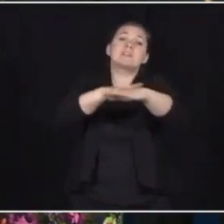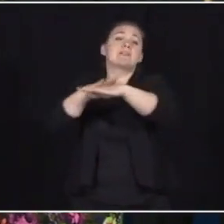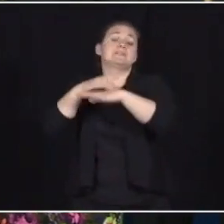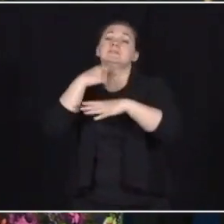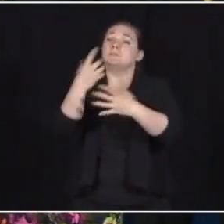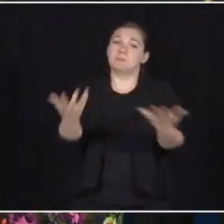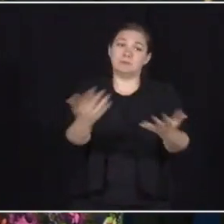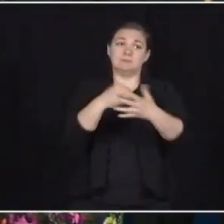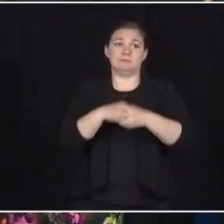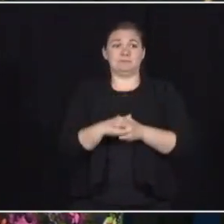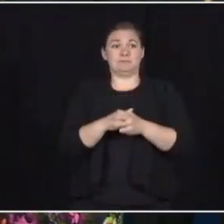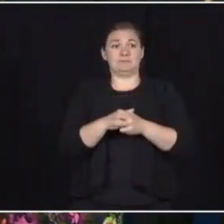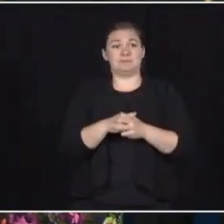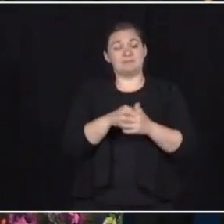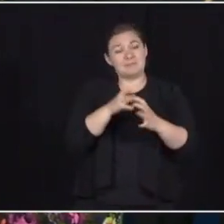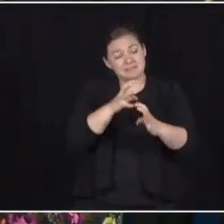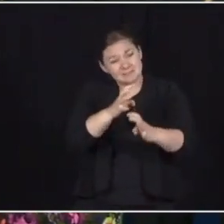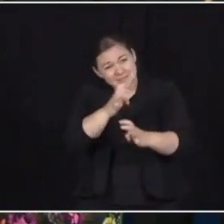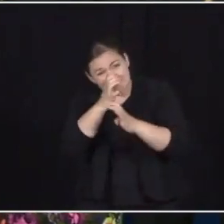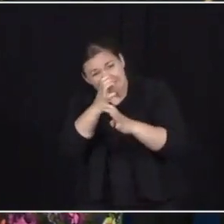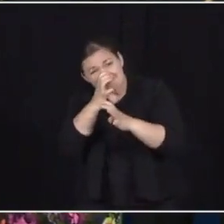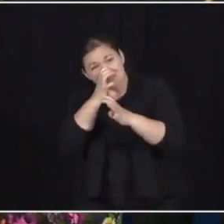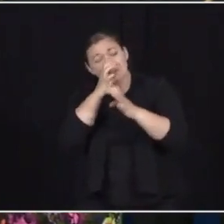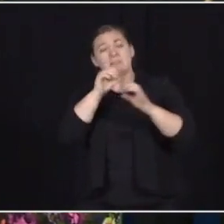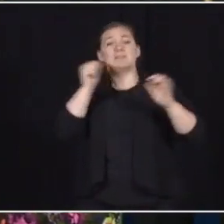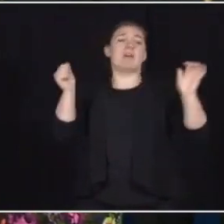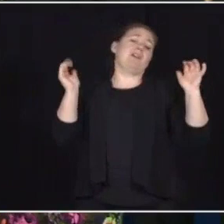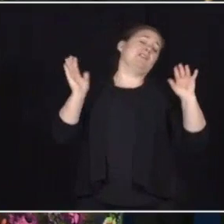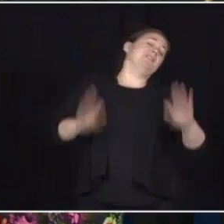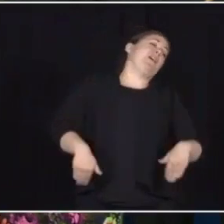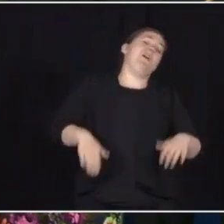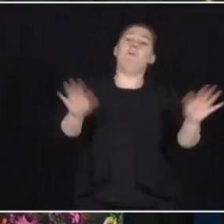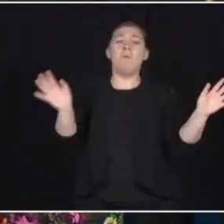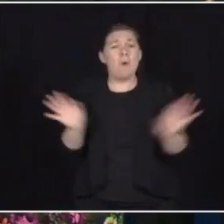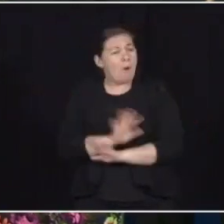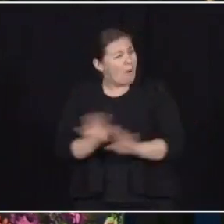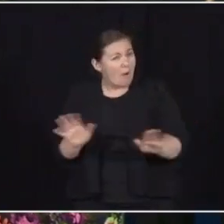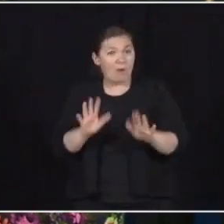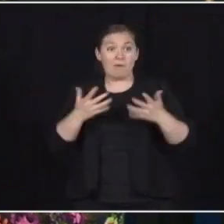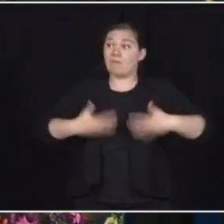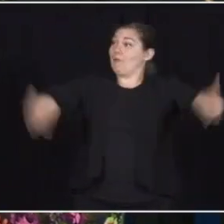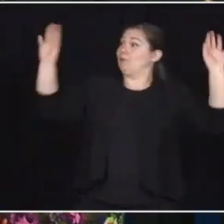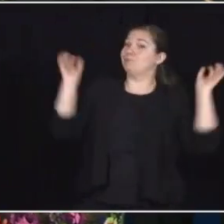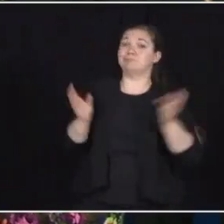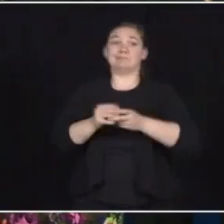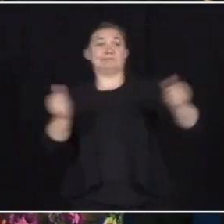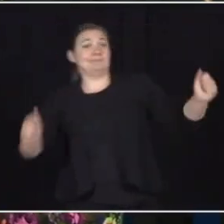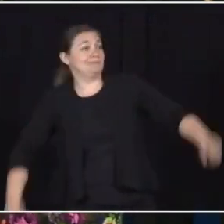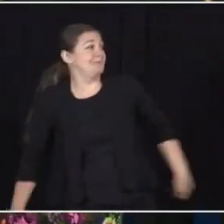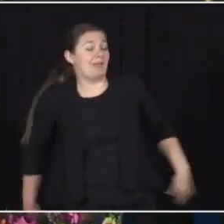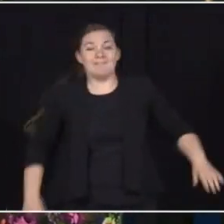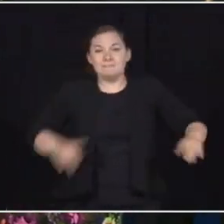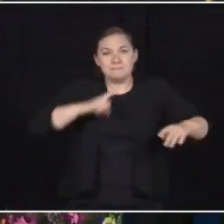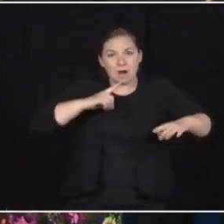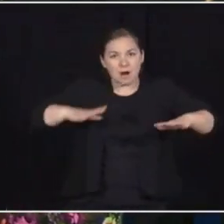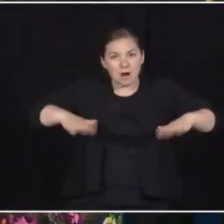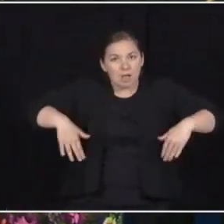In terms of travelling. What would you tell people, what would you advise them? Be vigilant. Don't let your guard down.